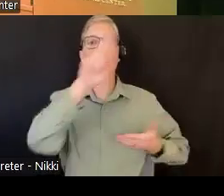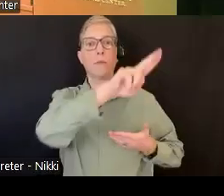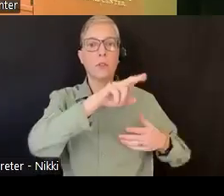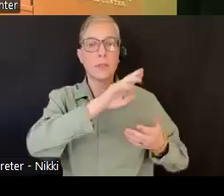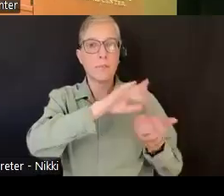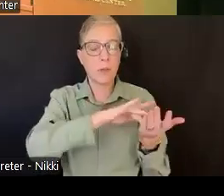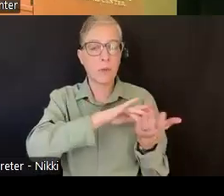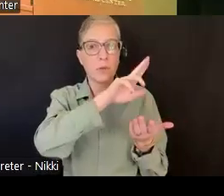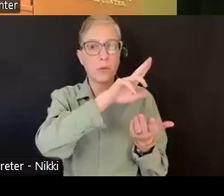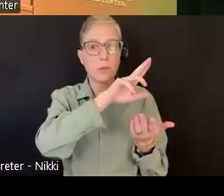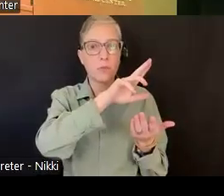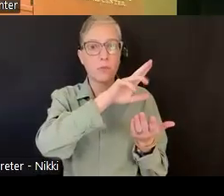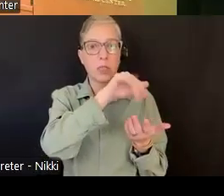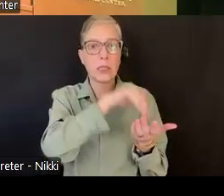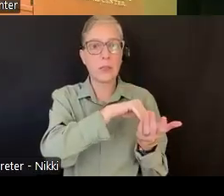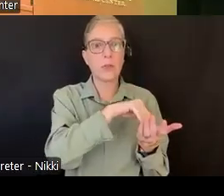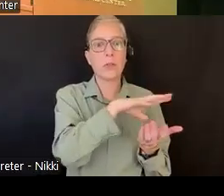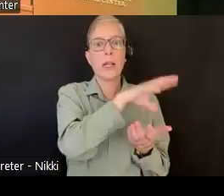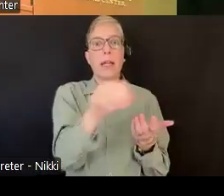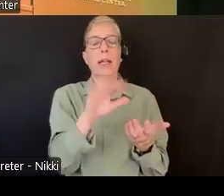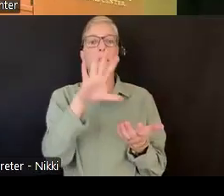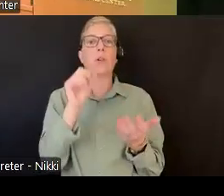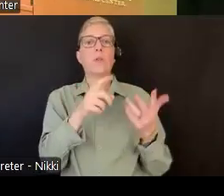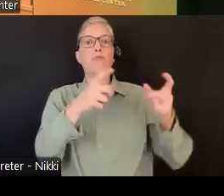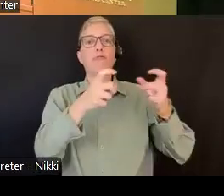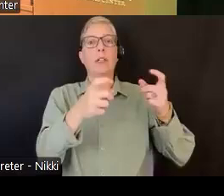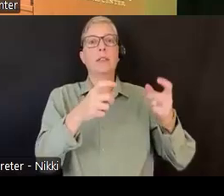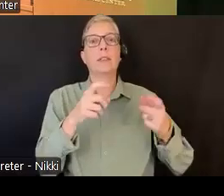um for patients with severe mental illness. He also served as a staff psychiatrist at Village